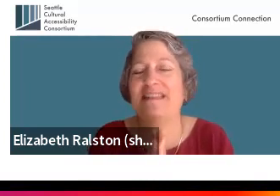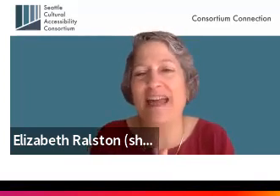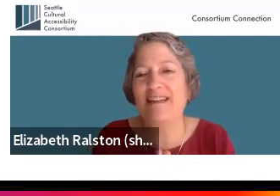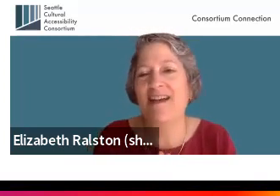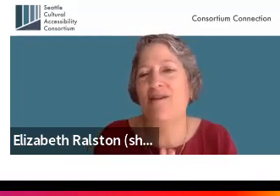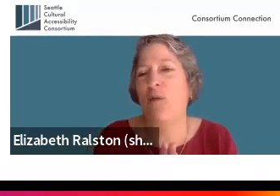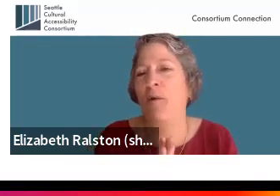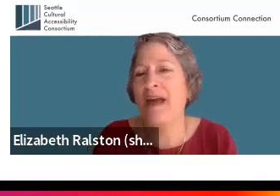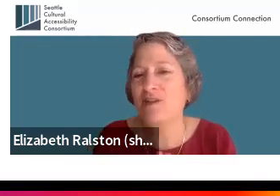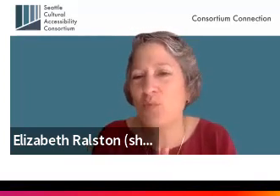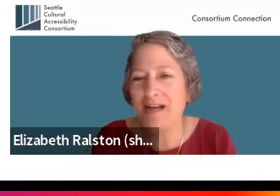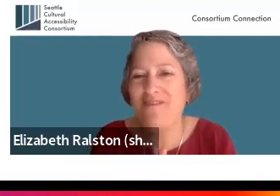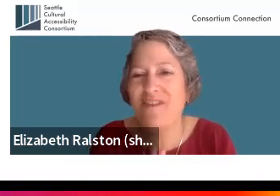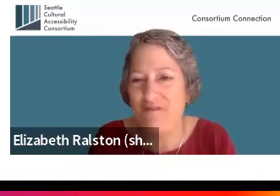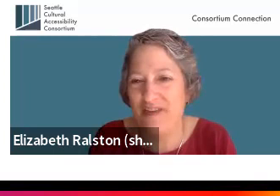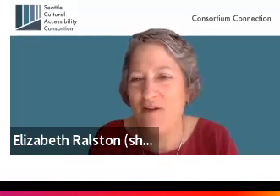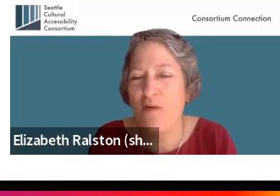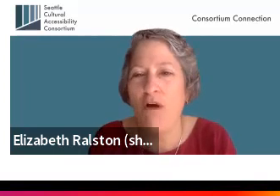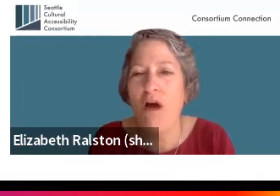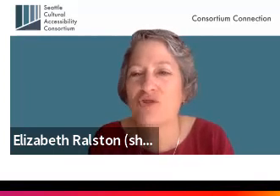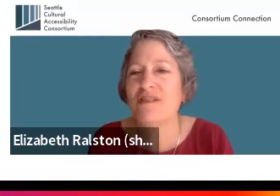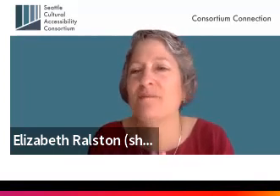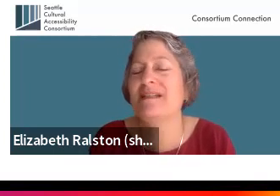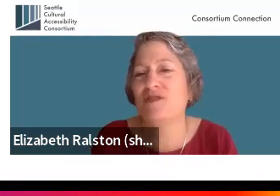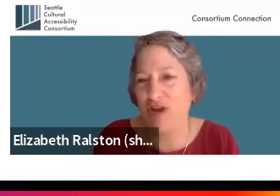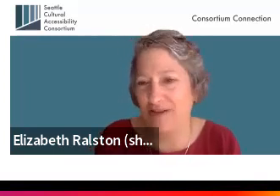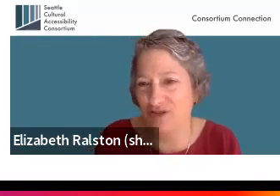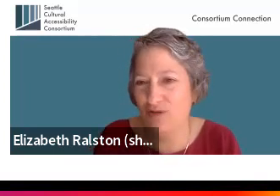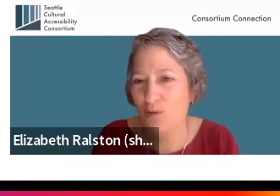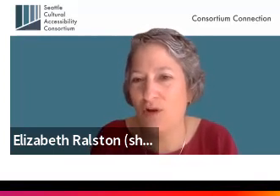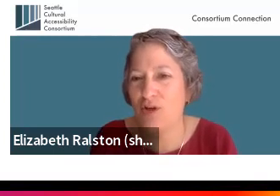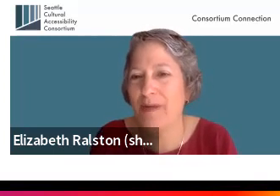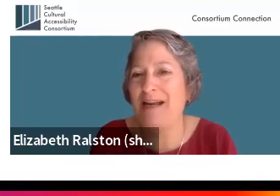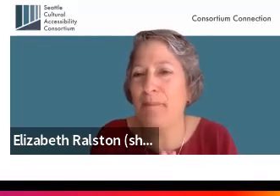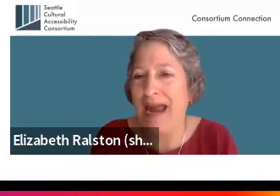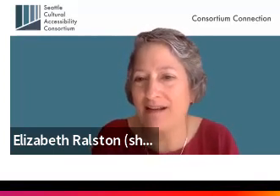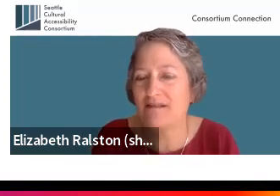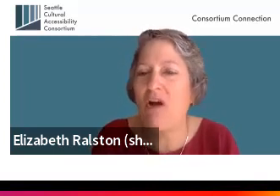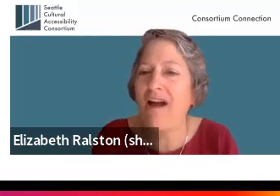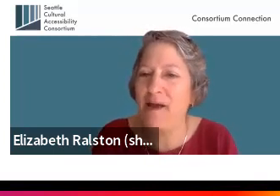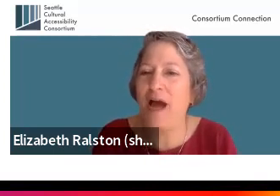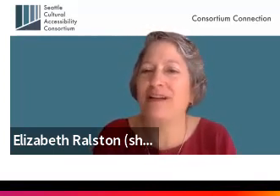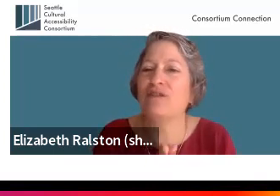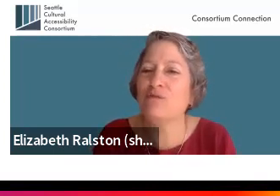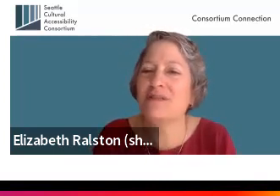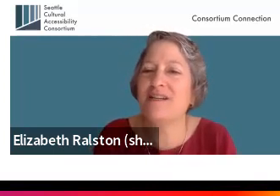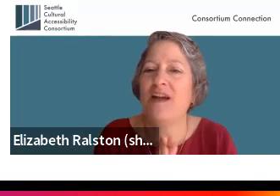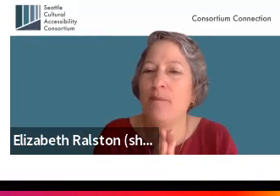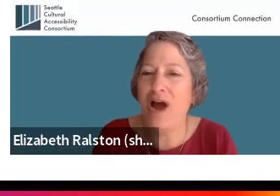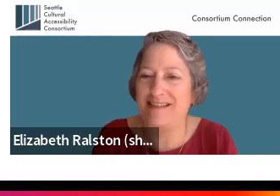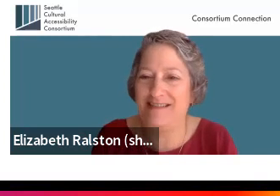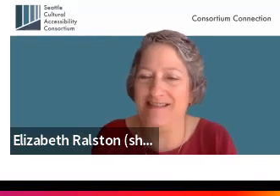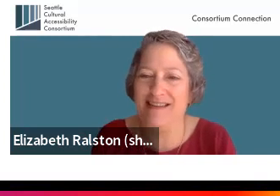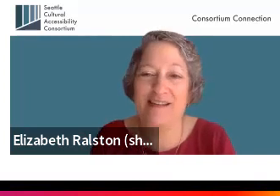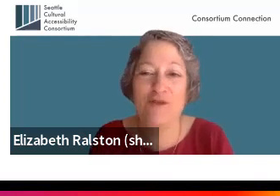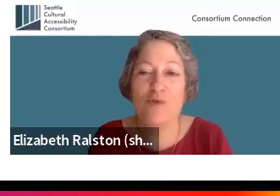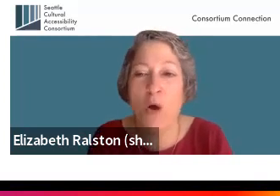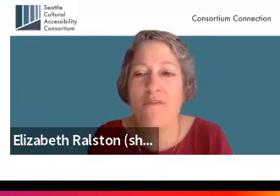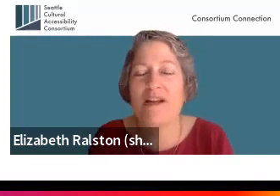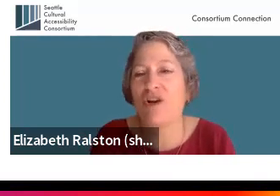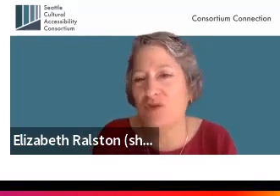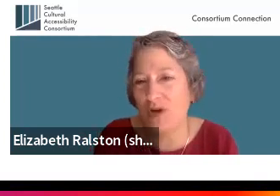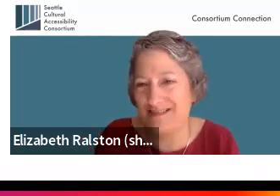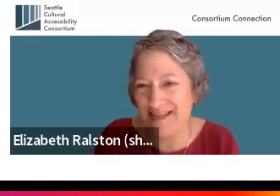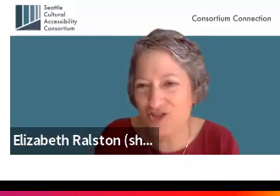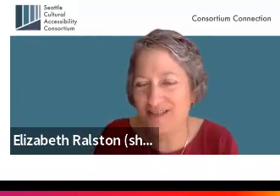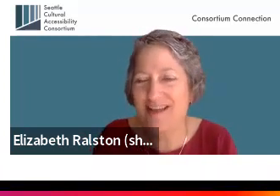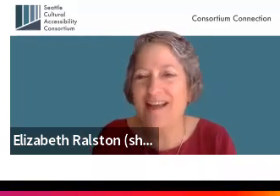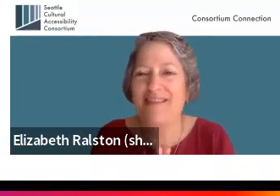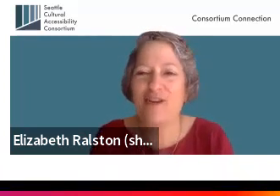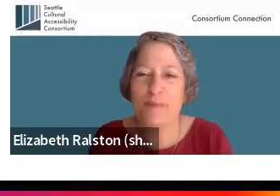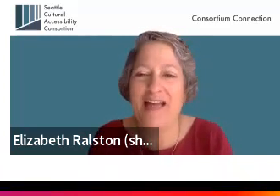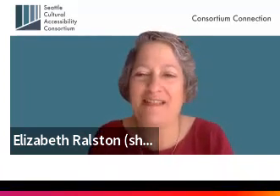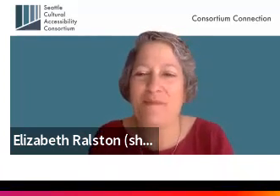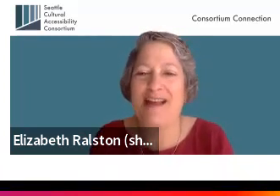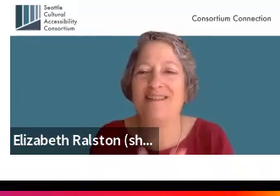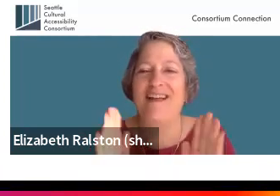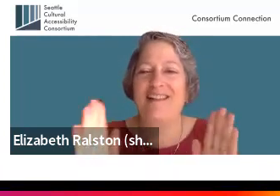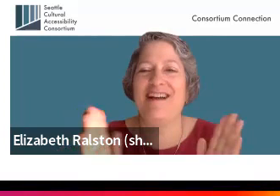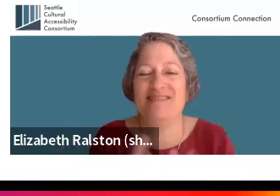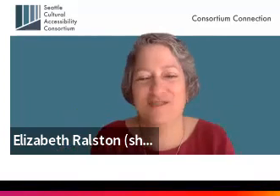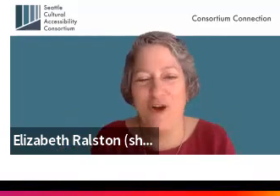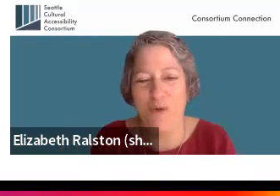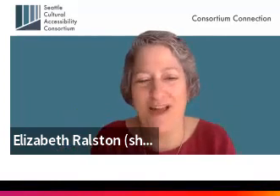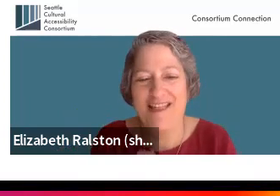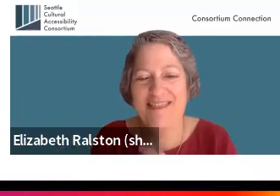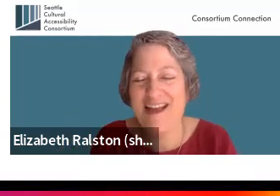May 25th, arts administrators who are going to be on the panel talking about inclusivity.